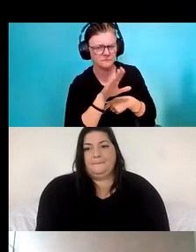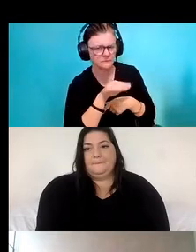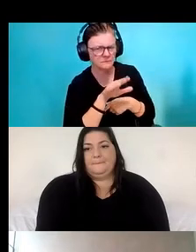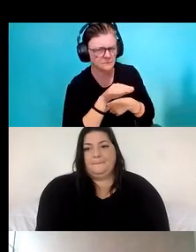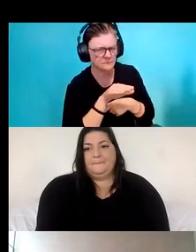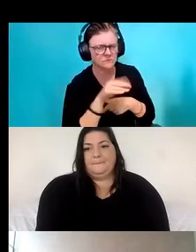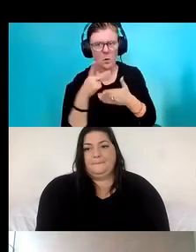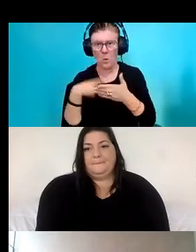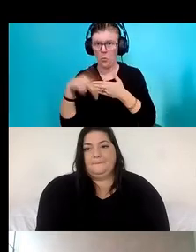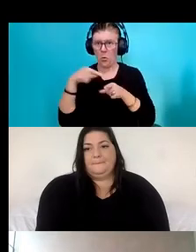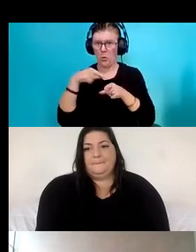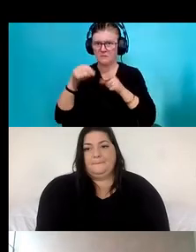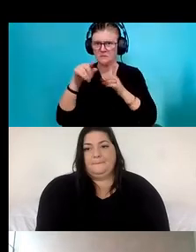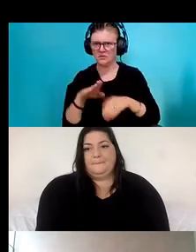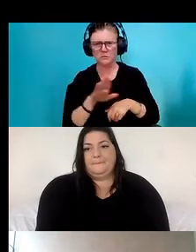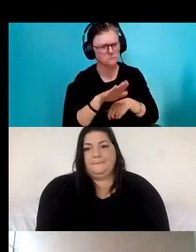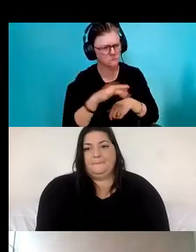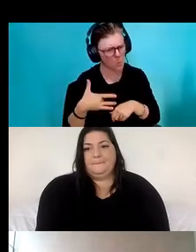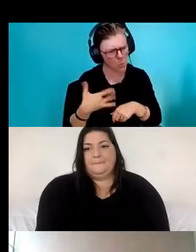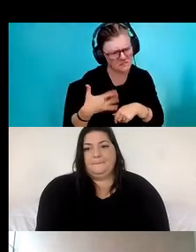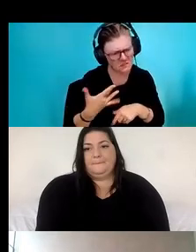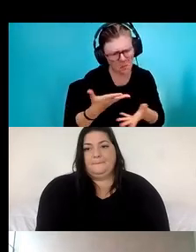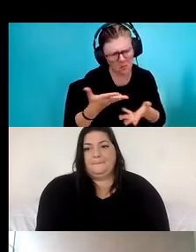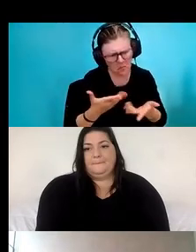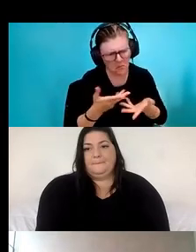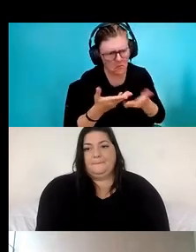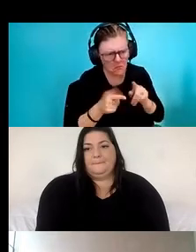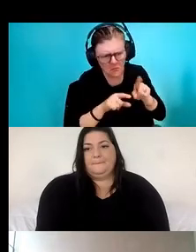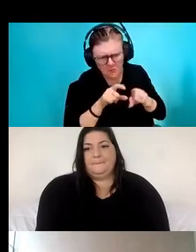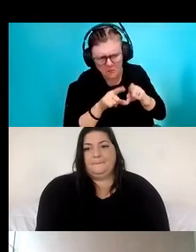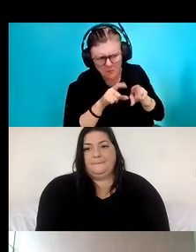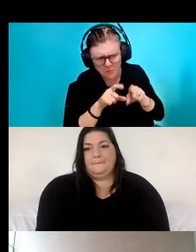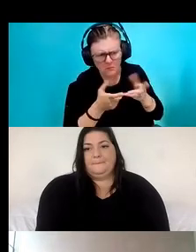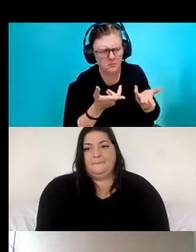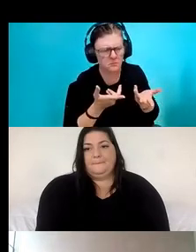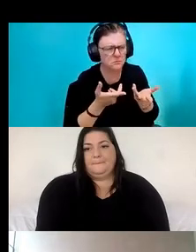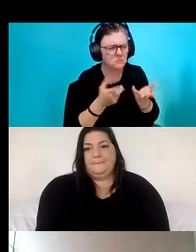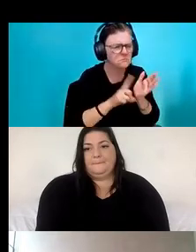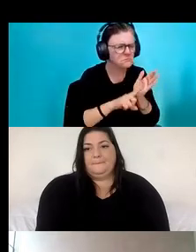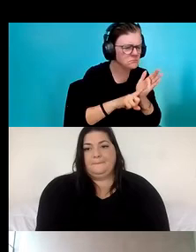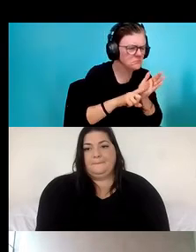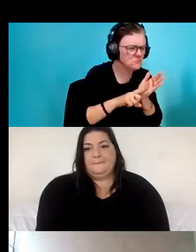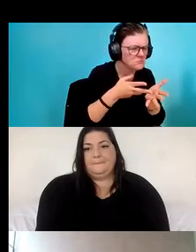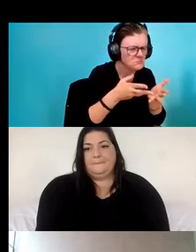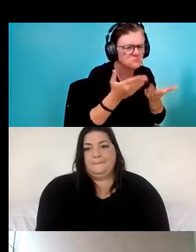to check in and see what's going on. Maybe take a closer look and maybe it